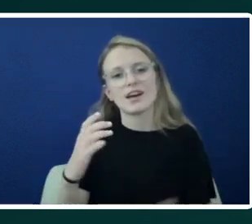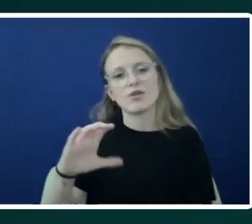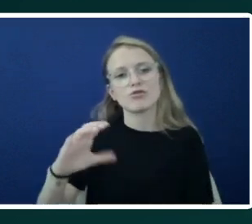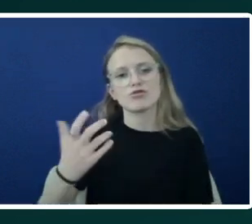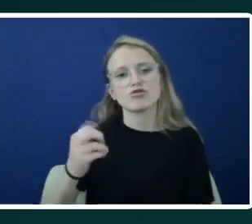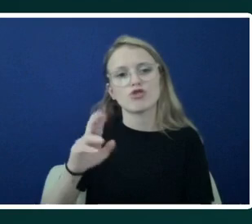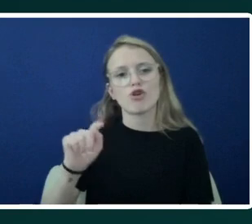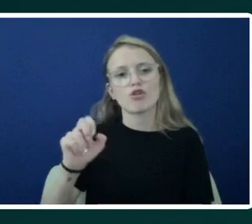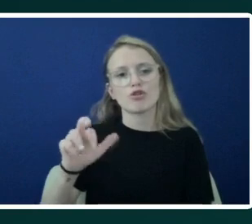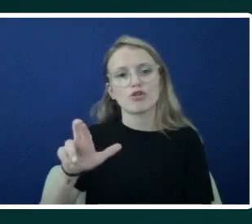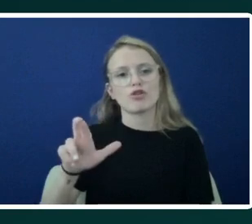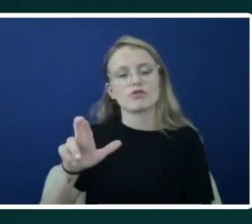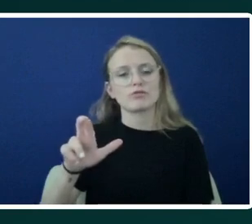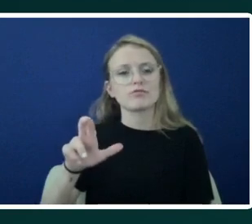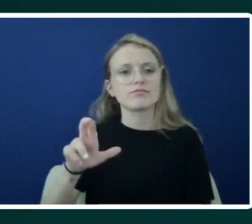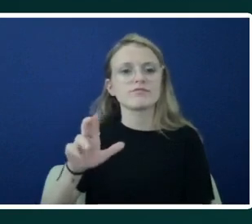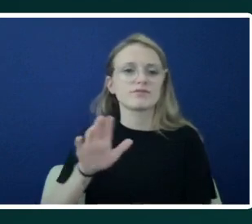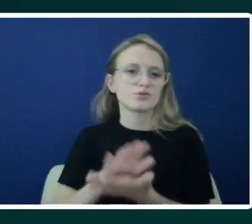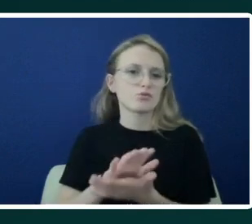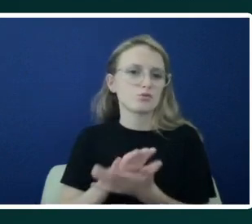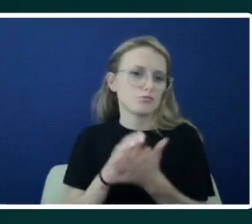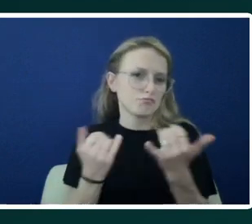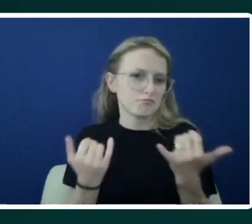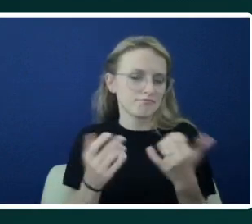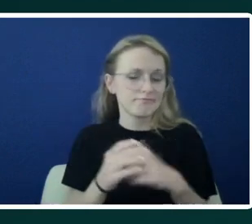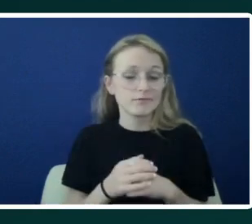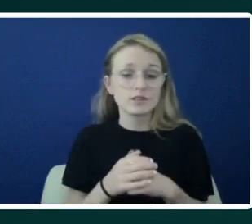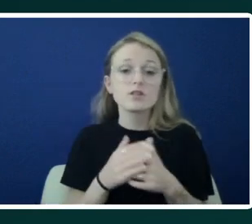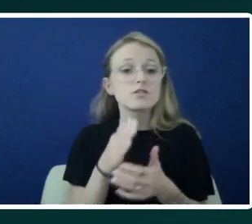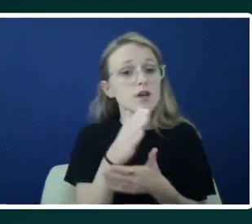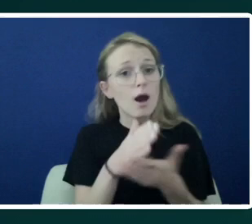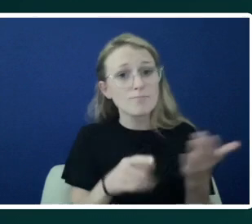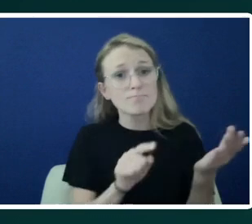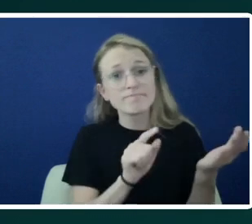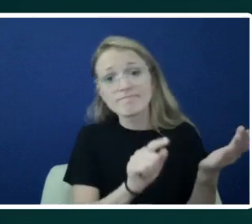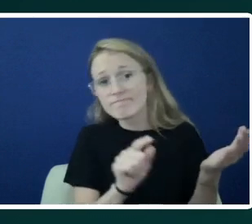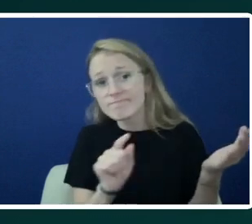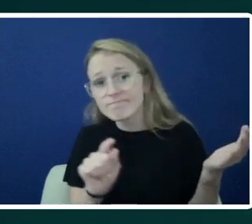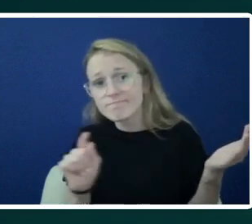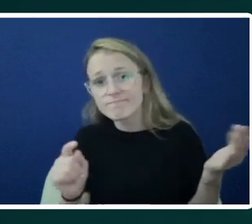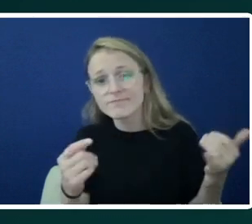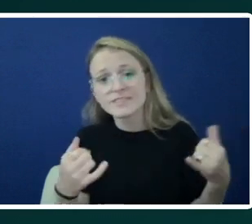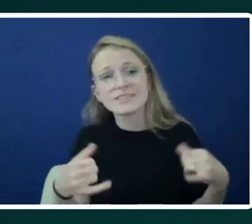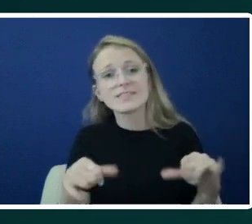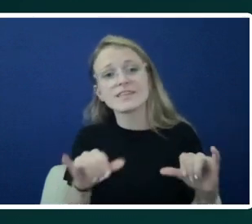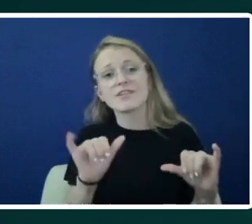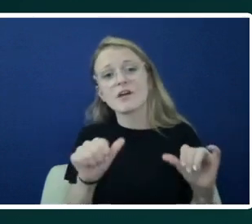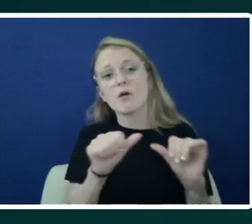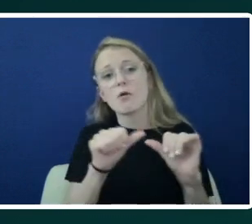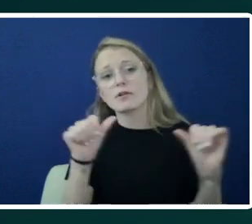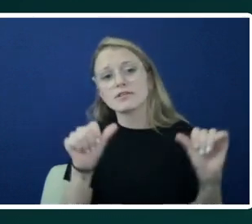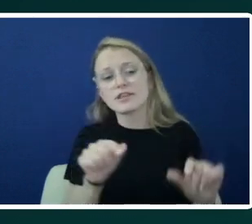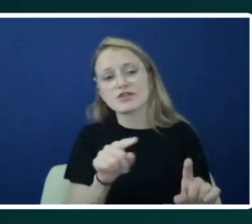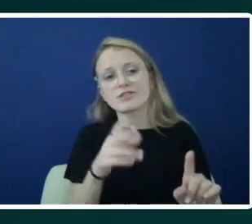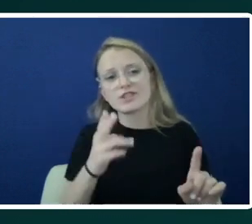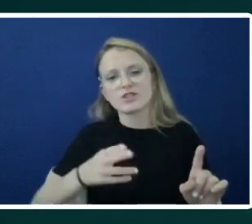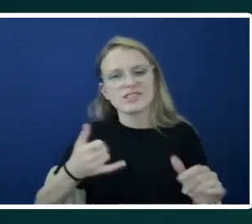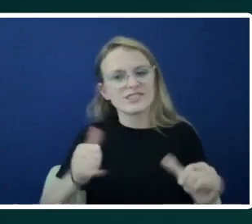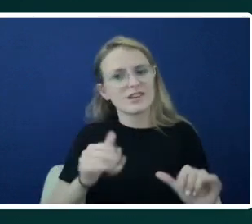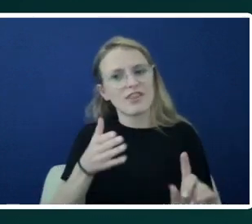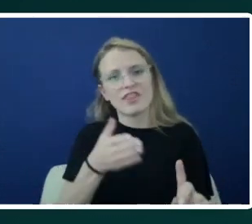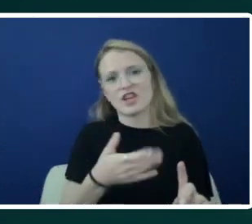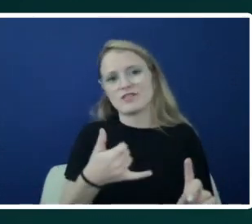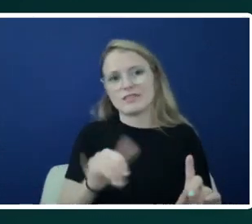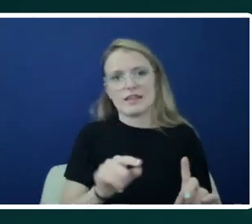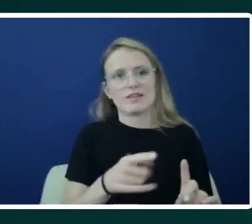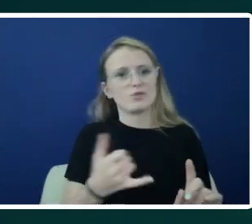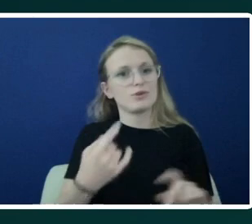there is some of that architectural history that's still present and -- today.